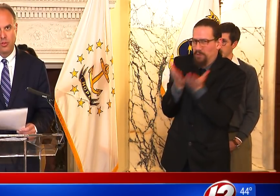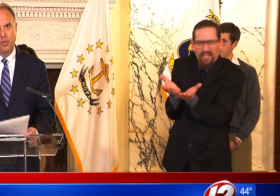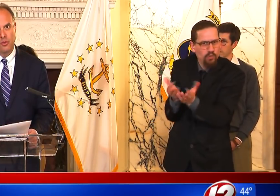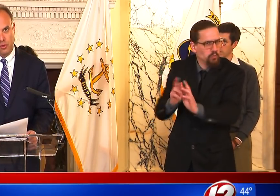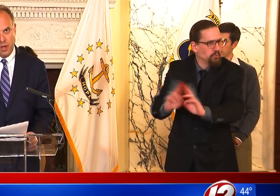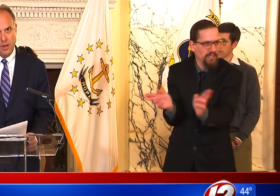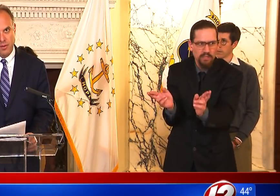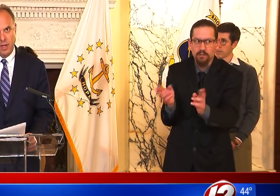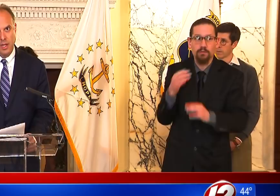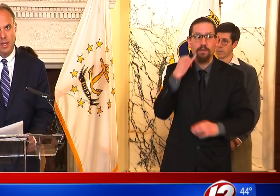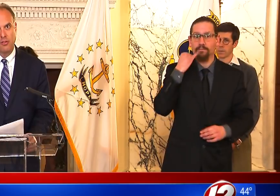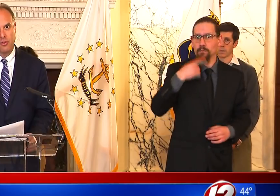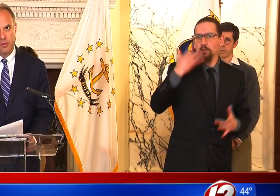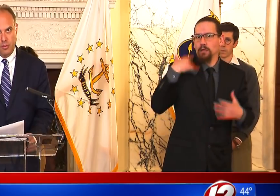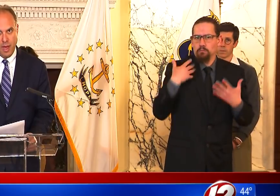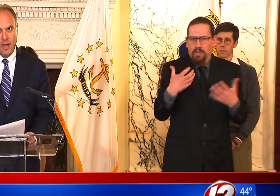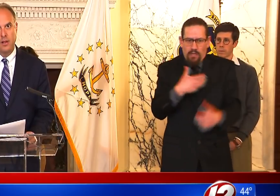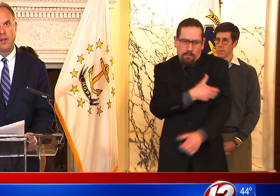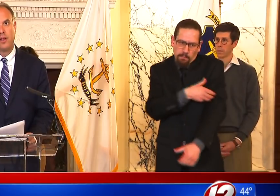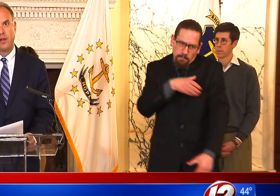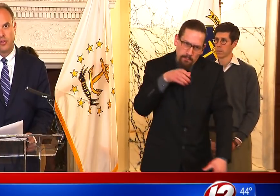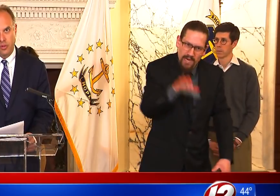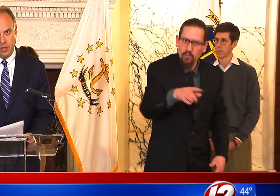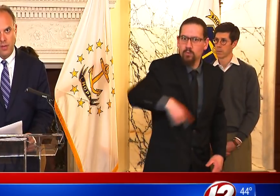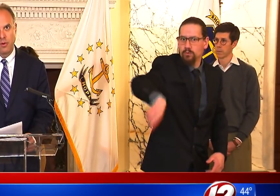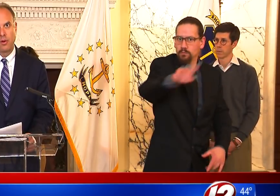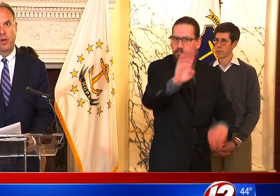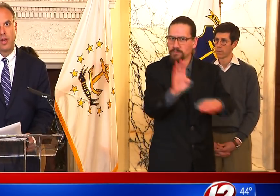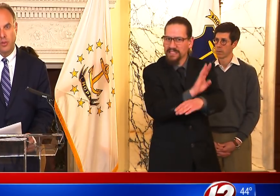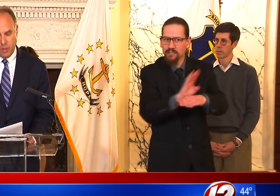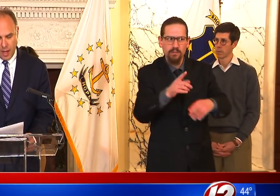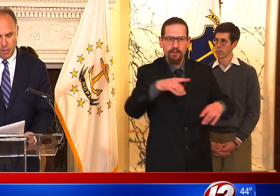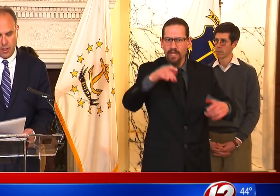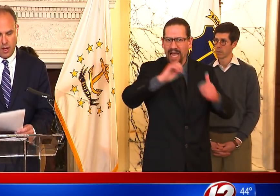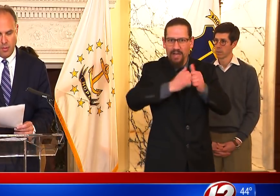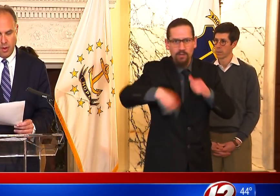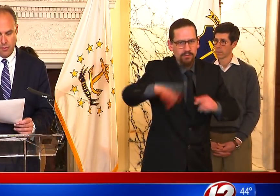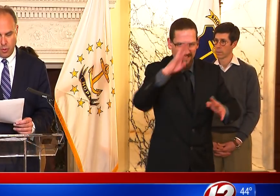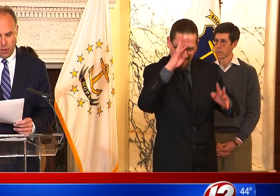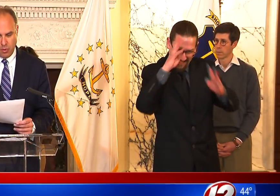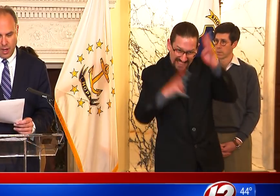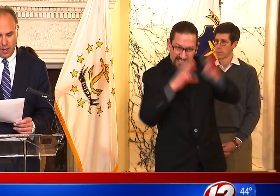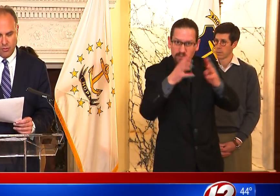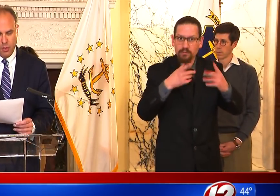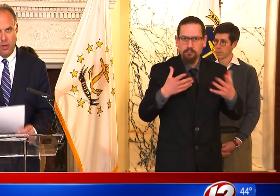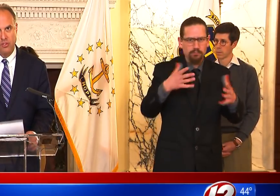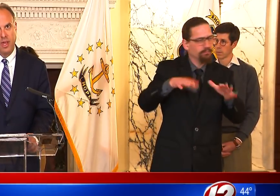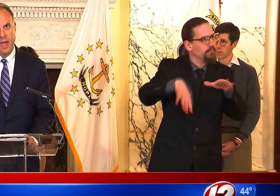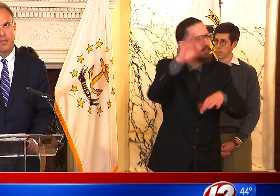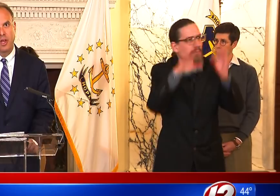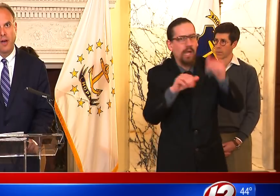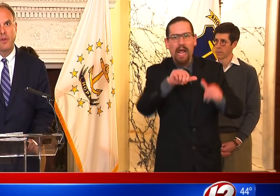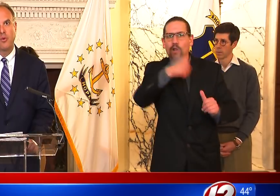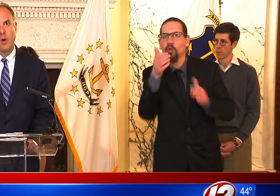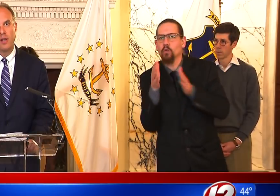DBR.RI.GOV. WE WILL GET YOU ANSWERS AS WE CAN.